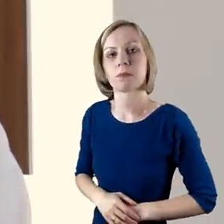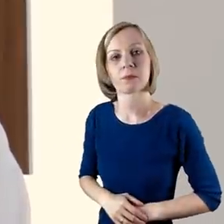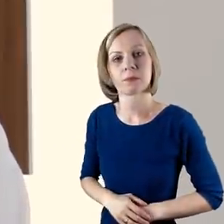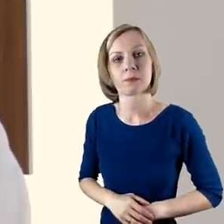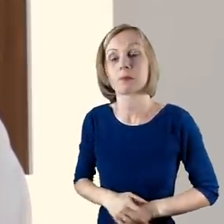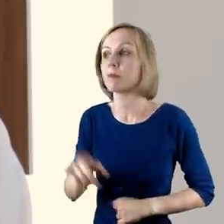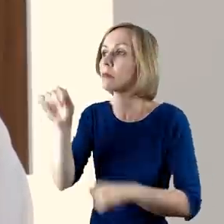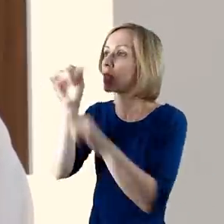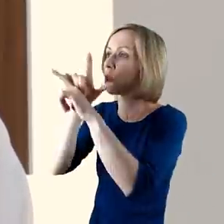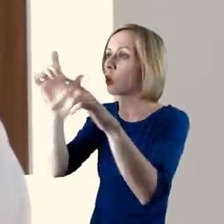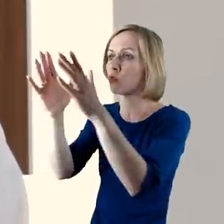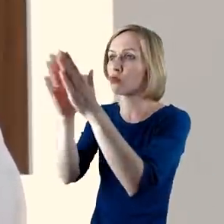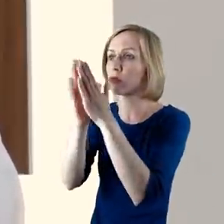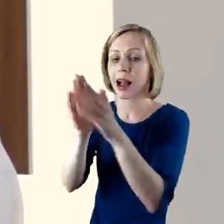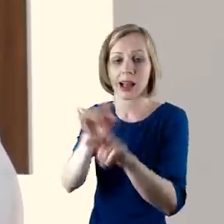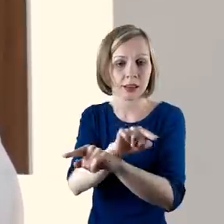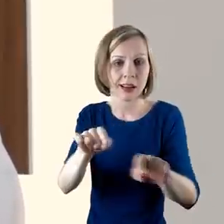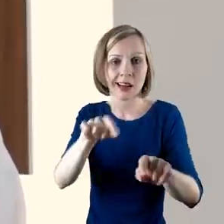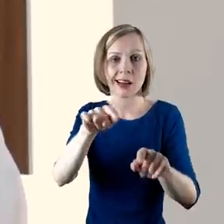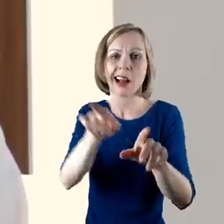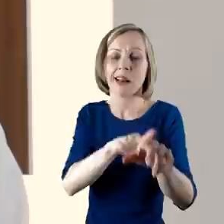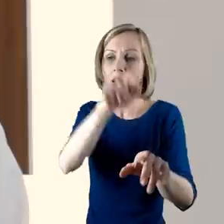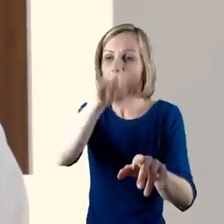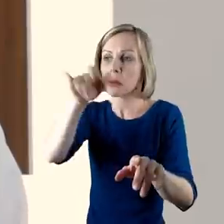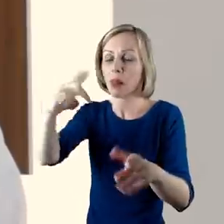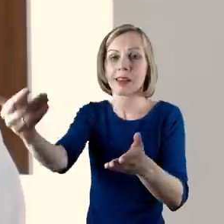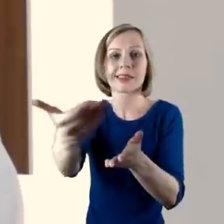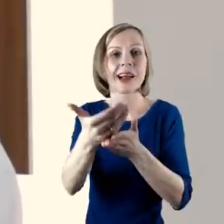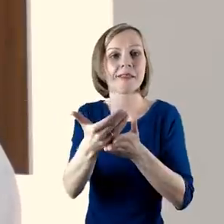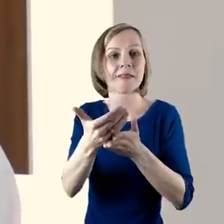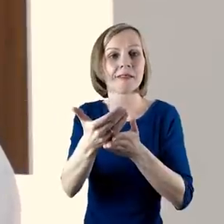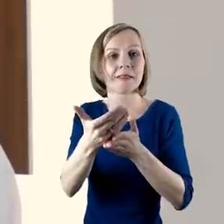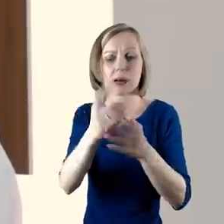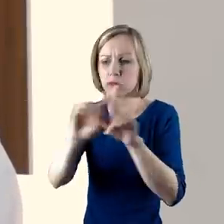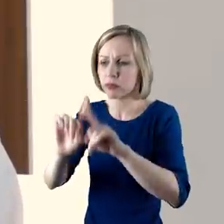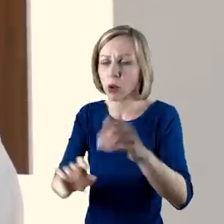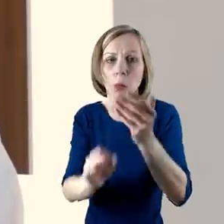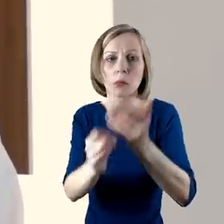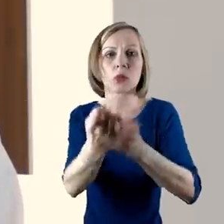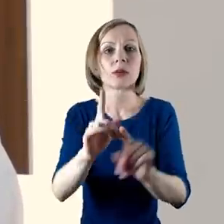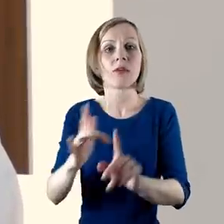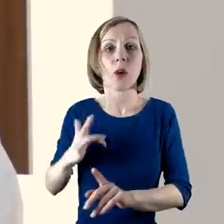Lord, we pray that you keep our young people safe. That you give them the opportunities to live their lives,